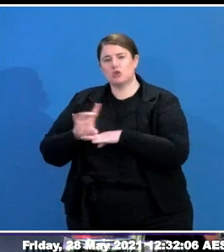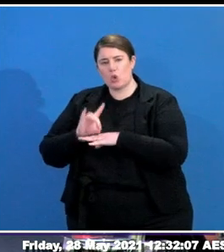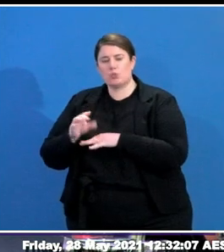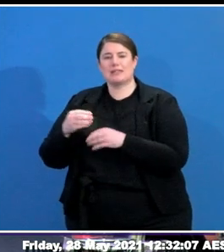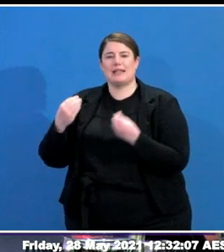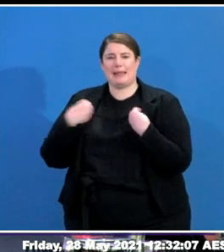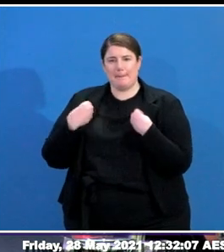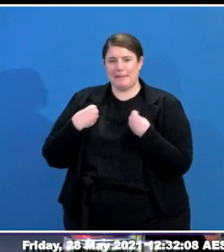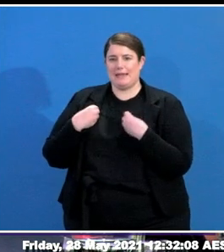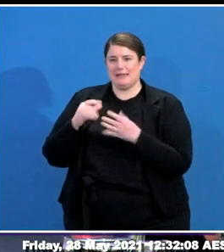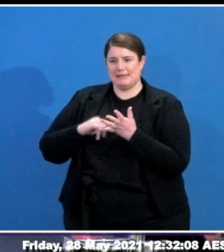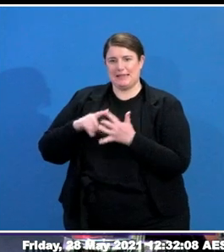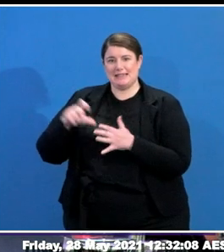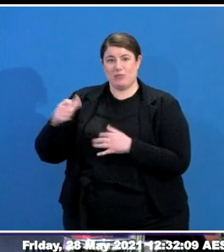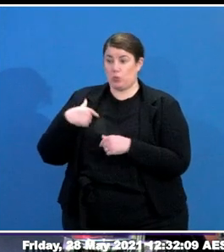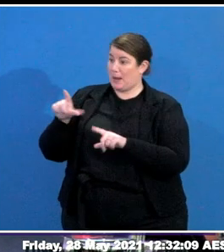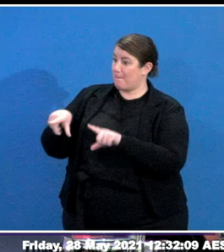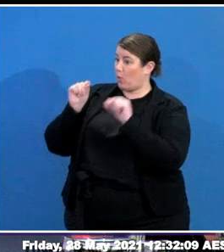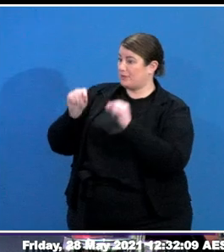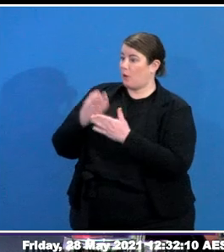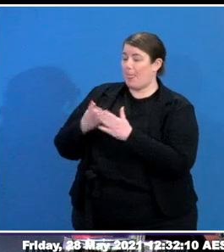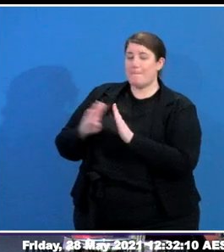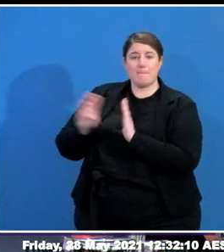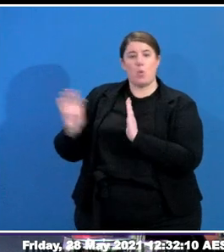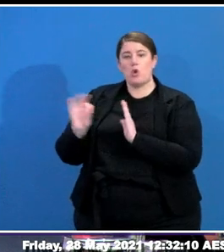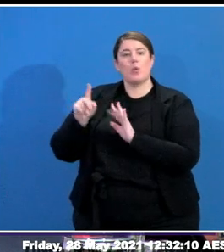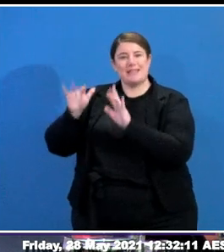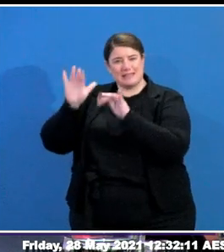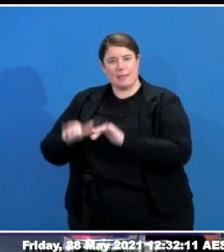officially appointed by the board but he did the minutes. I did not do them.